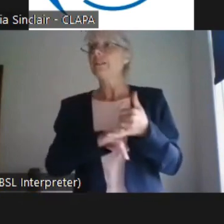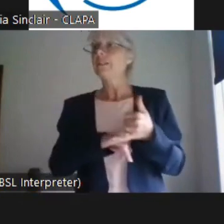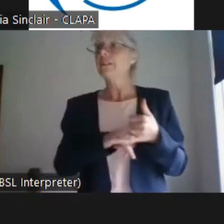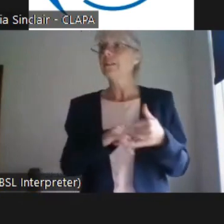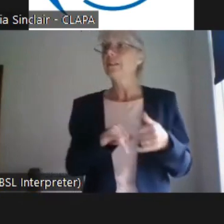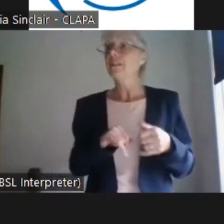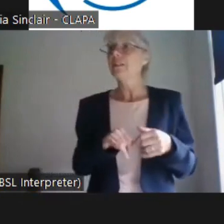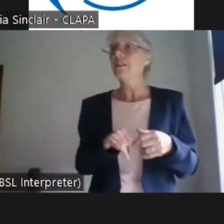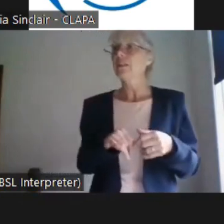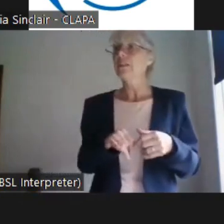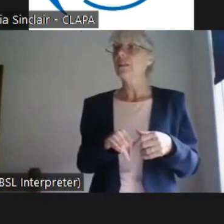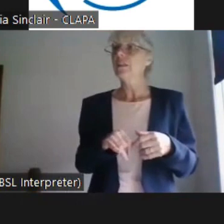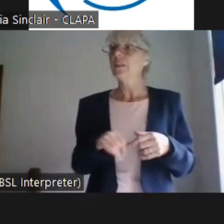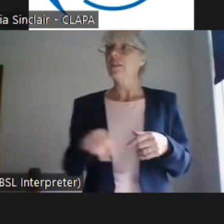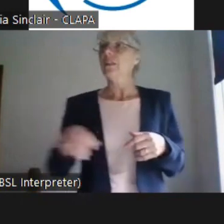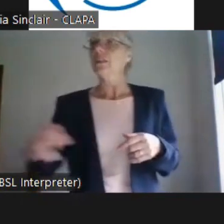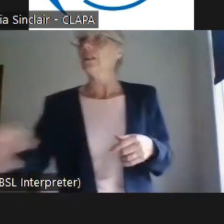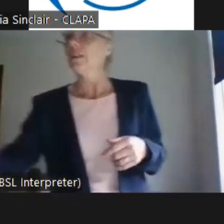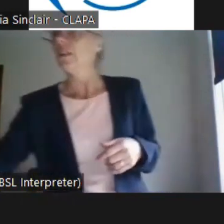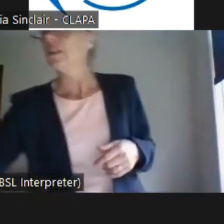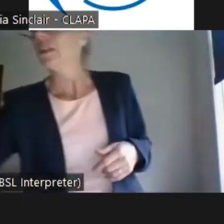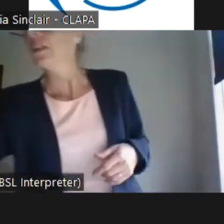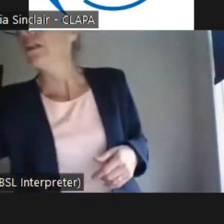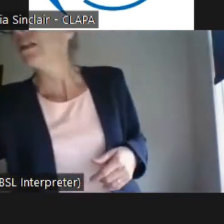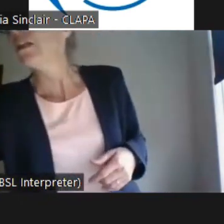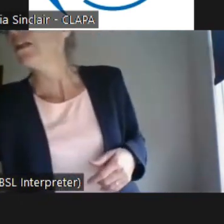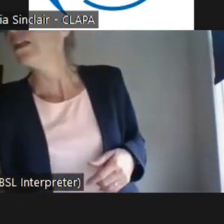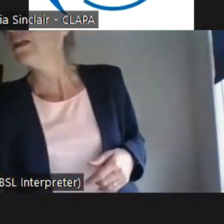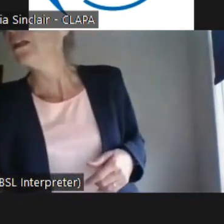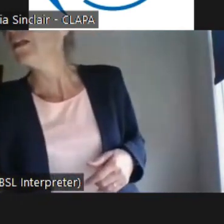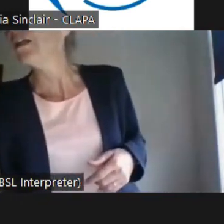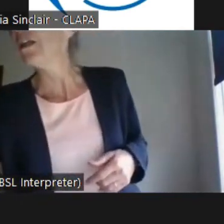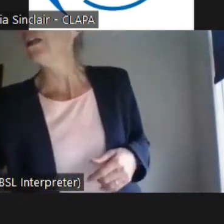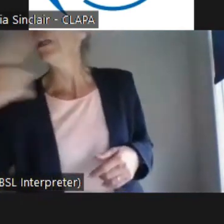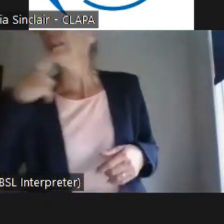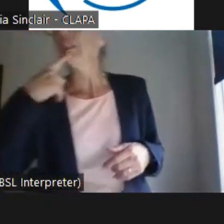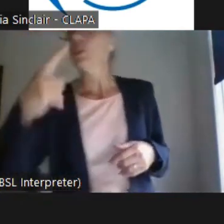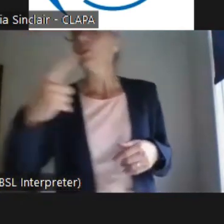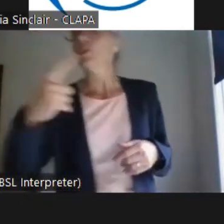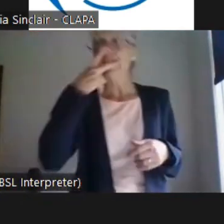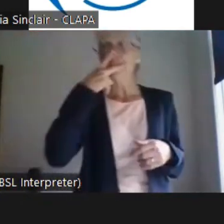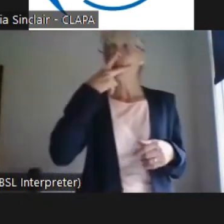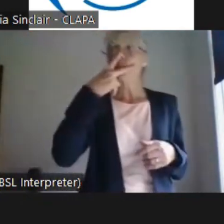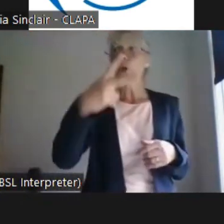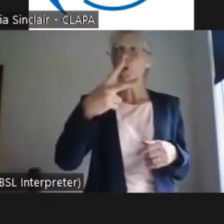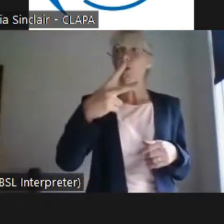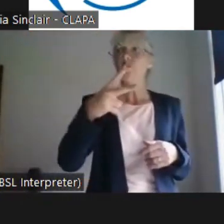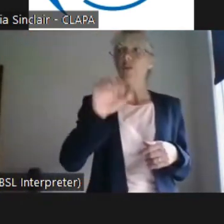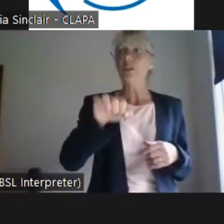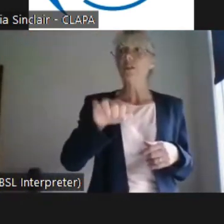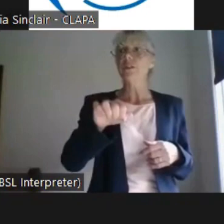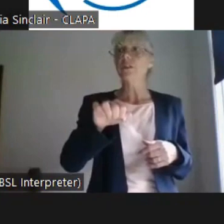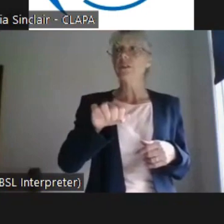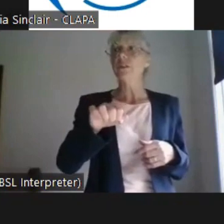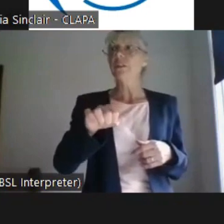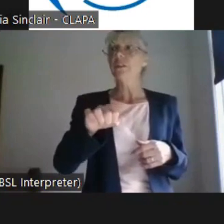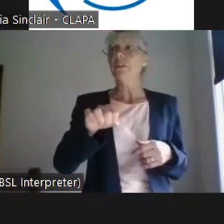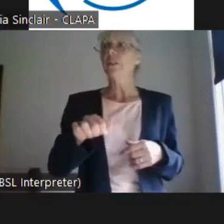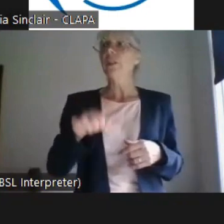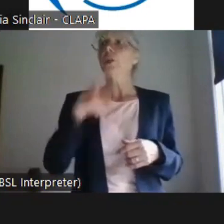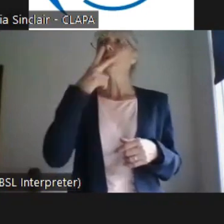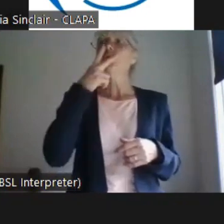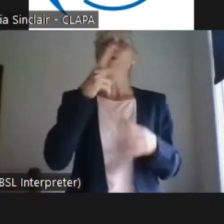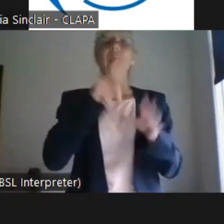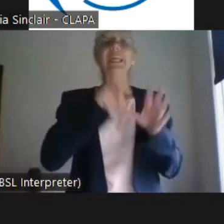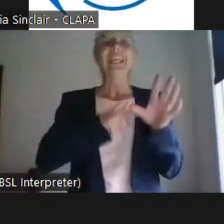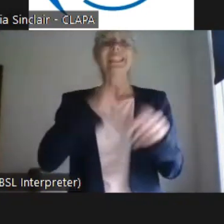name um I think did you say Age Two I think um with the child yeah um all right excellent